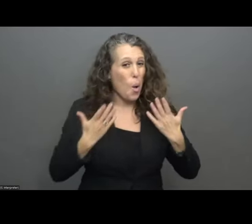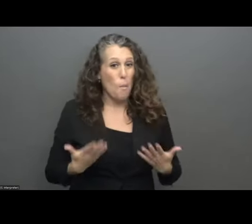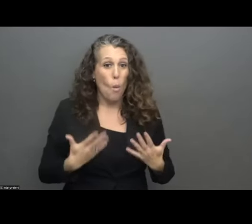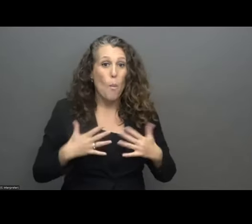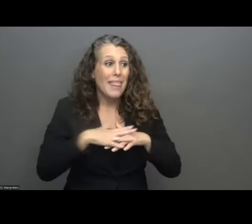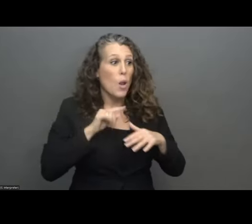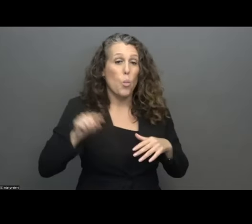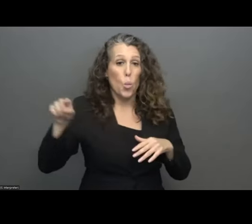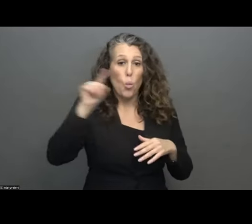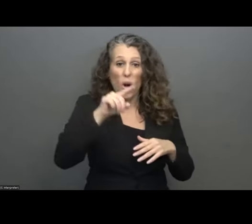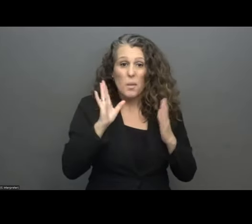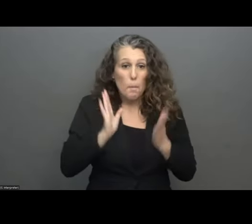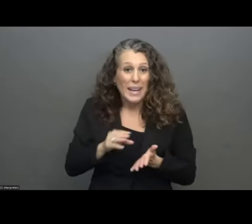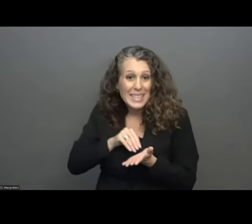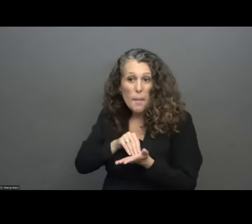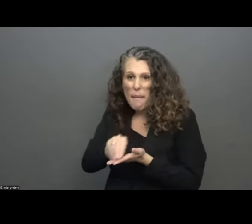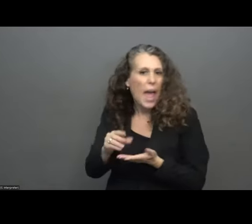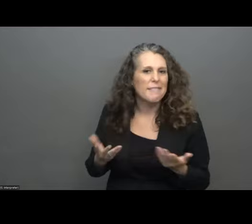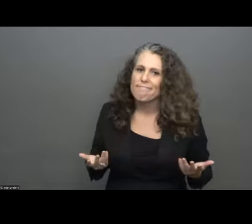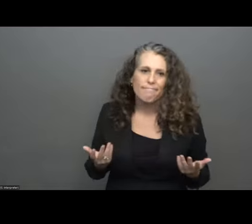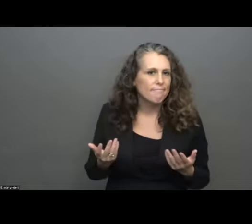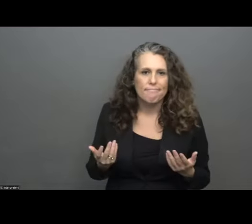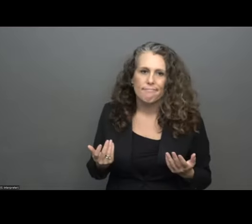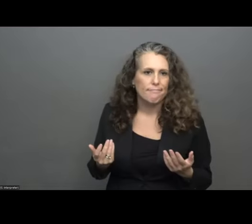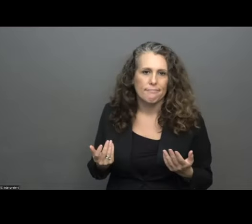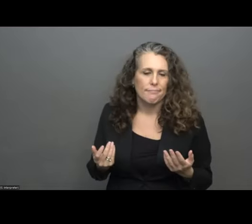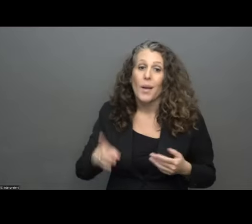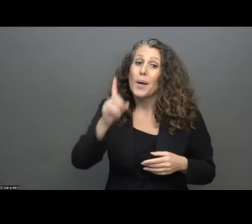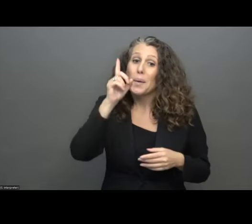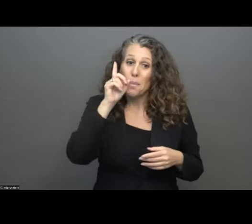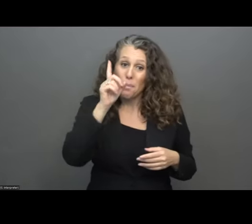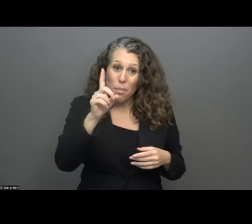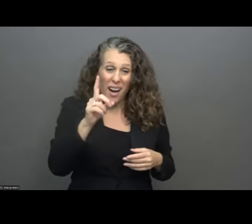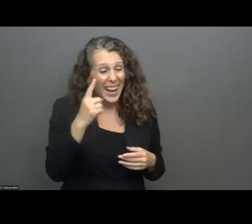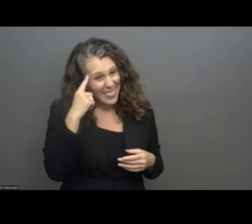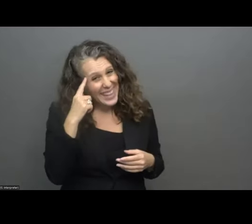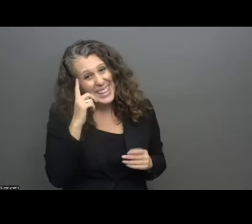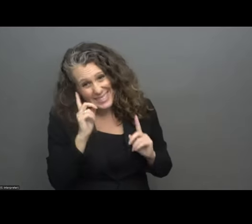more go to Jenn Julius zoo. 11:41:38 As you re labelling materialism Kusama